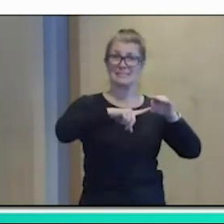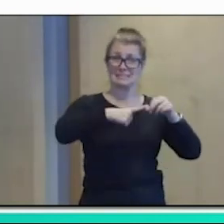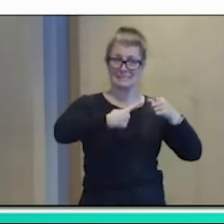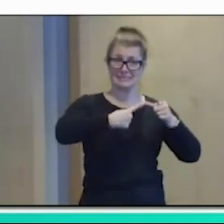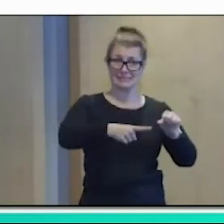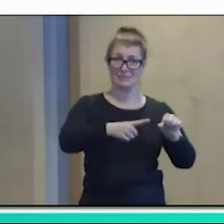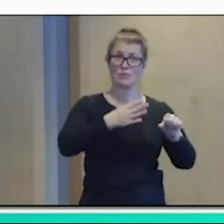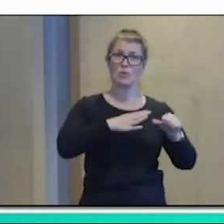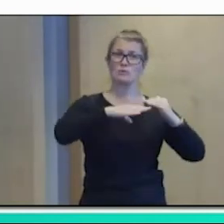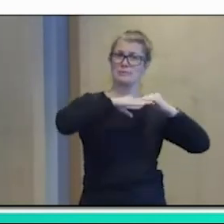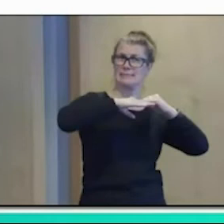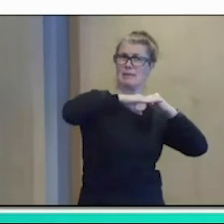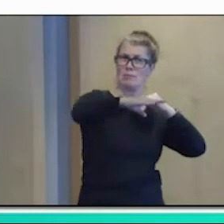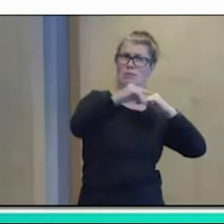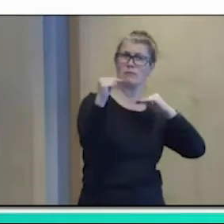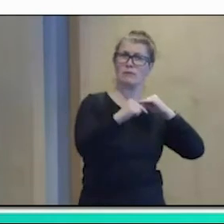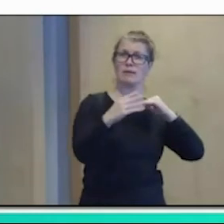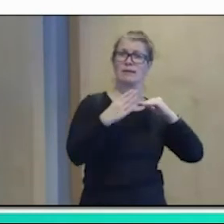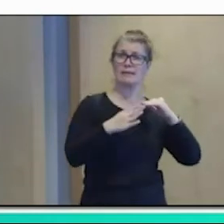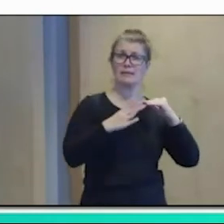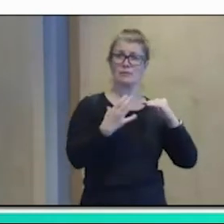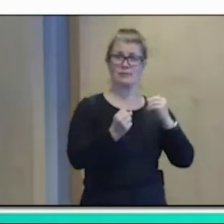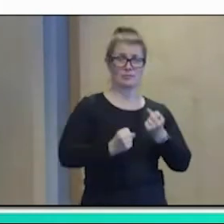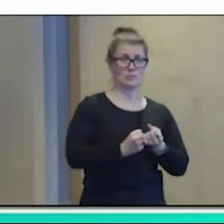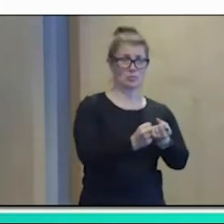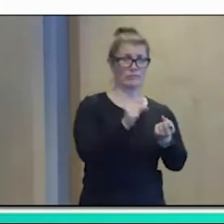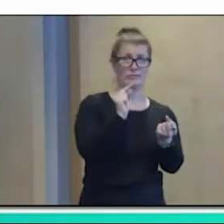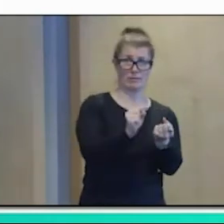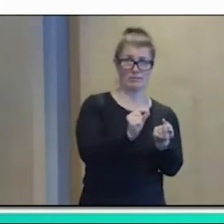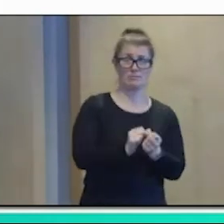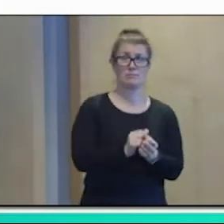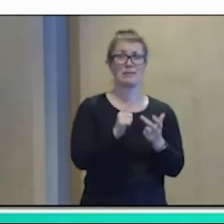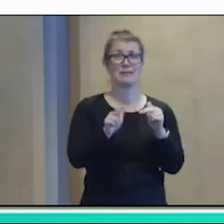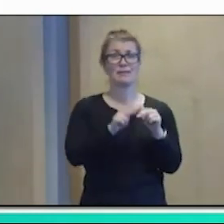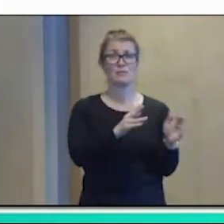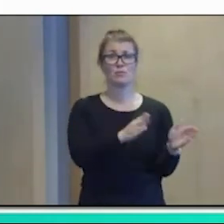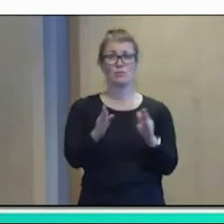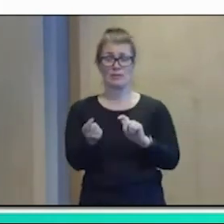is stable you need to provide support. If we were to aggregate domestic batteries